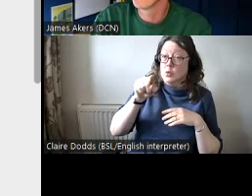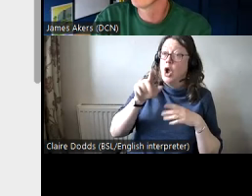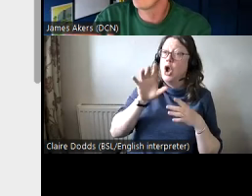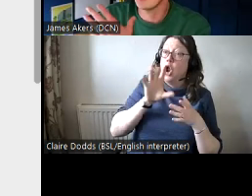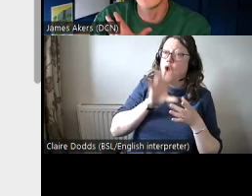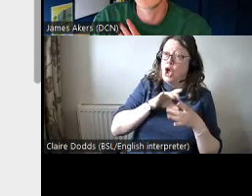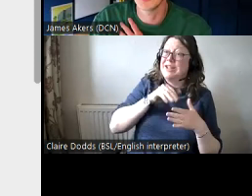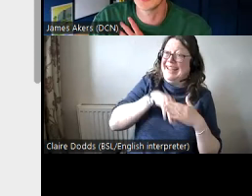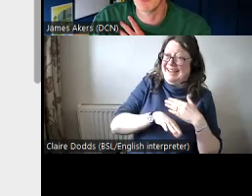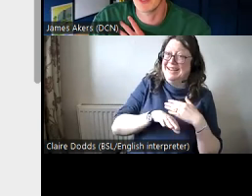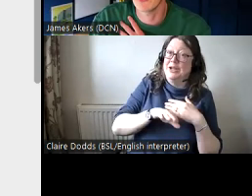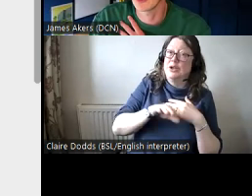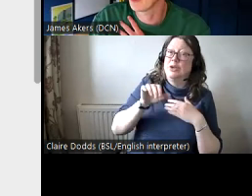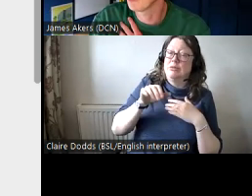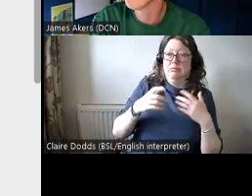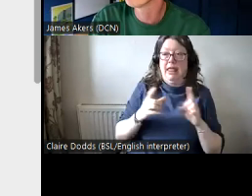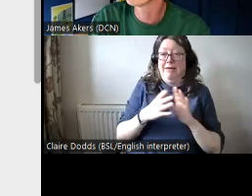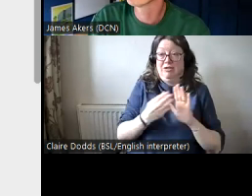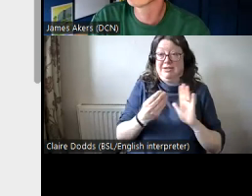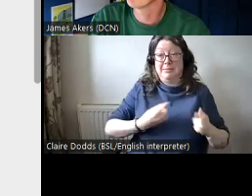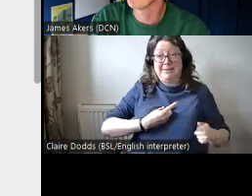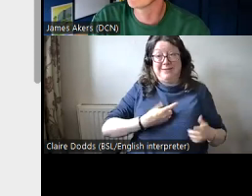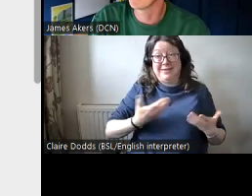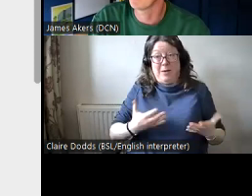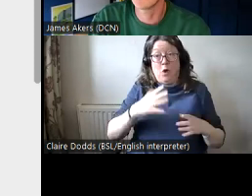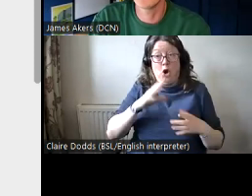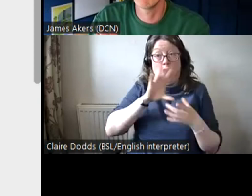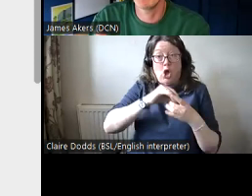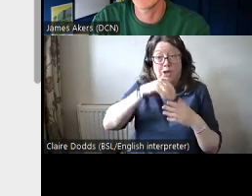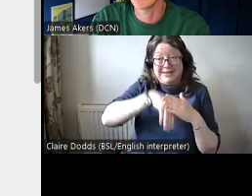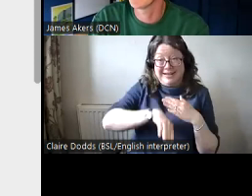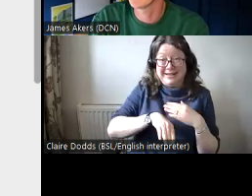so I'm logged into my Google account, which means that I can pick this